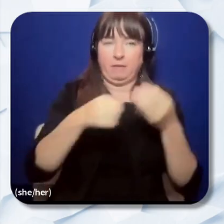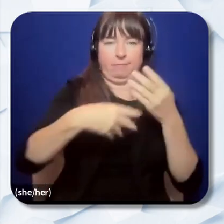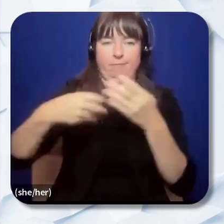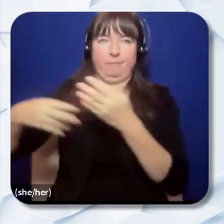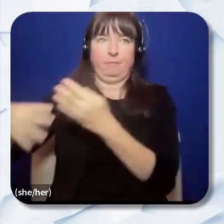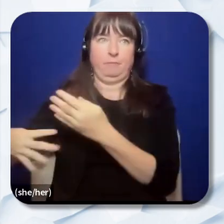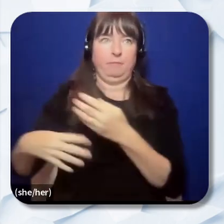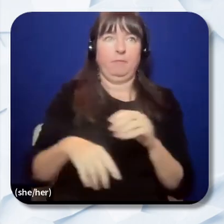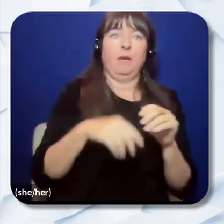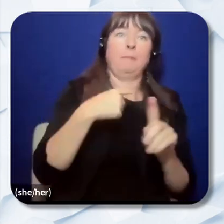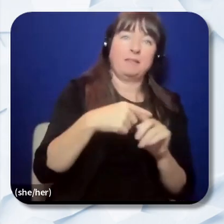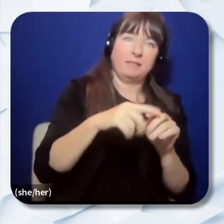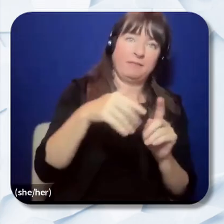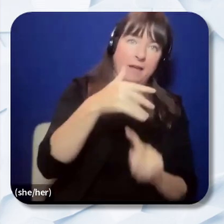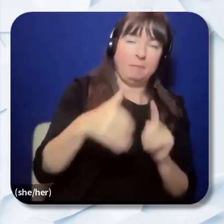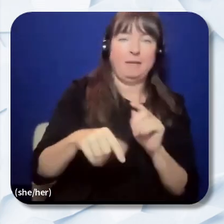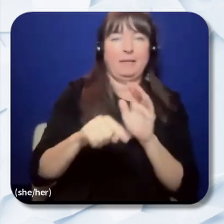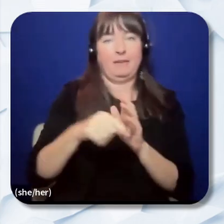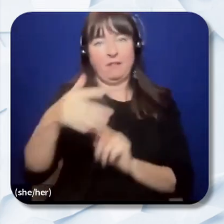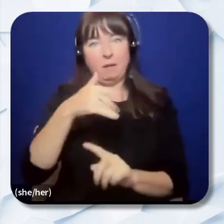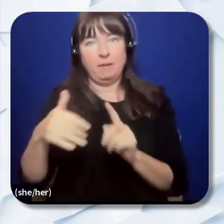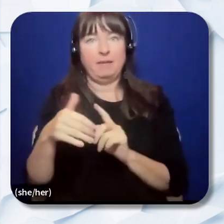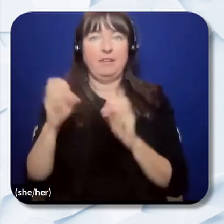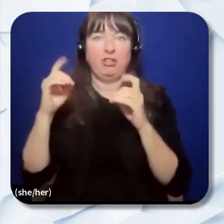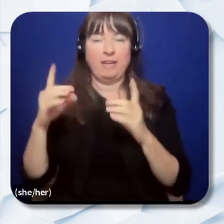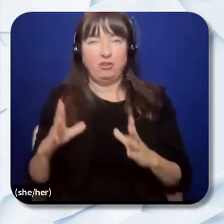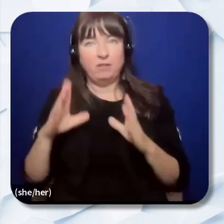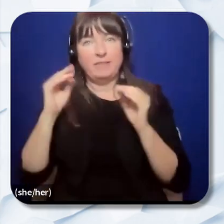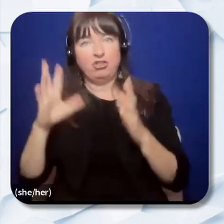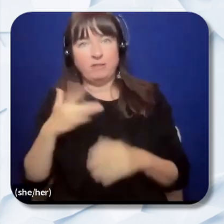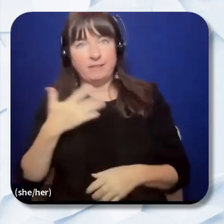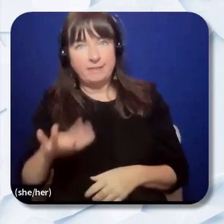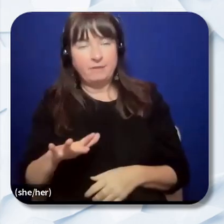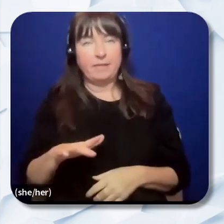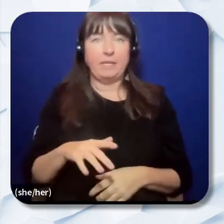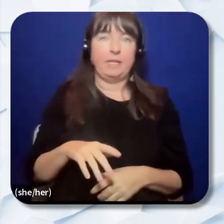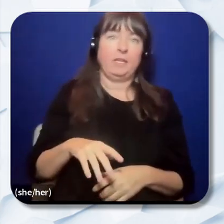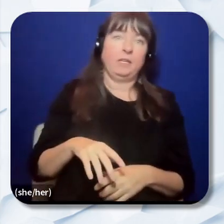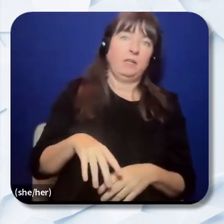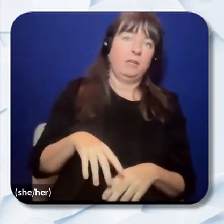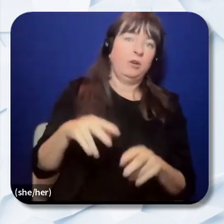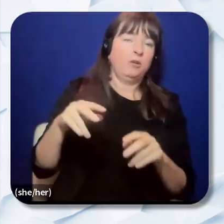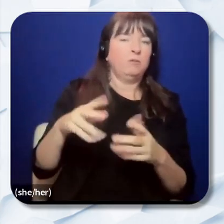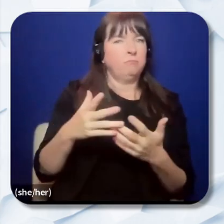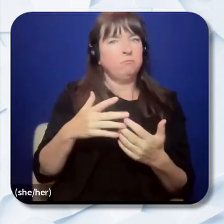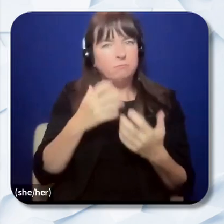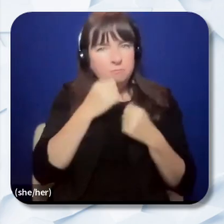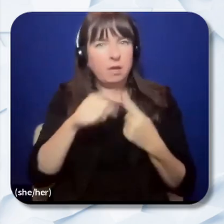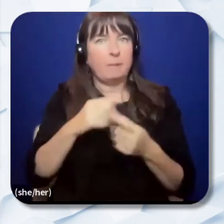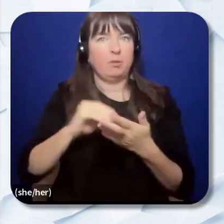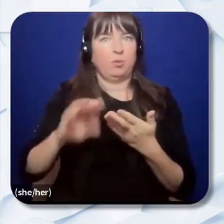negative climate educator teacher sensitivity regard for child or student perspectives. So the